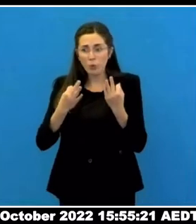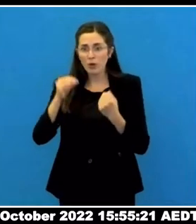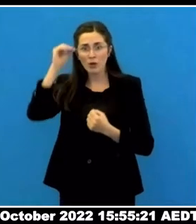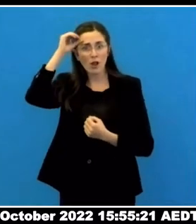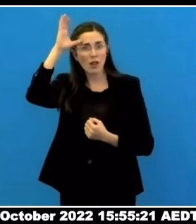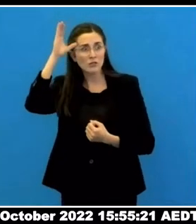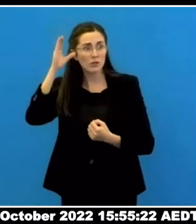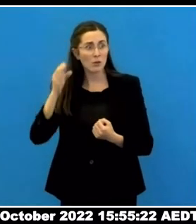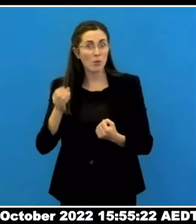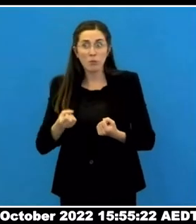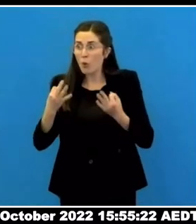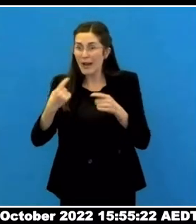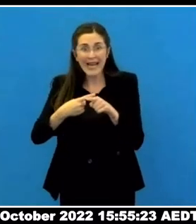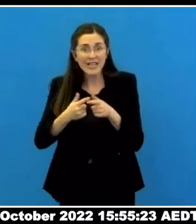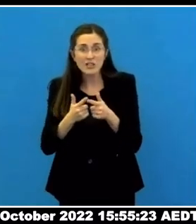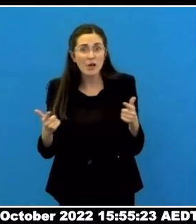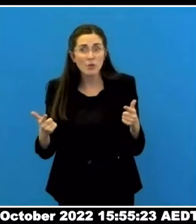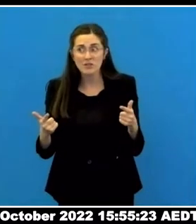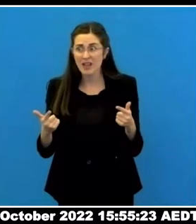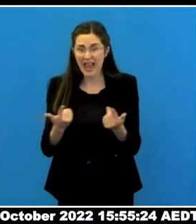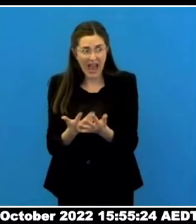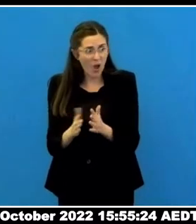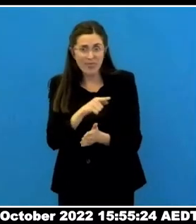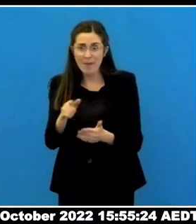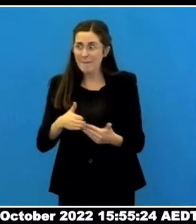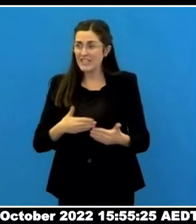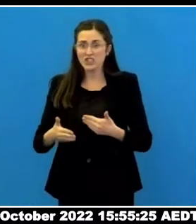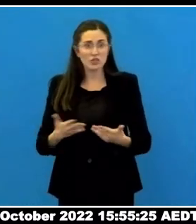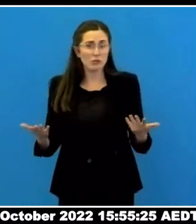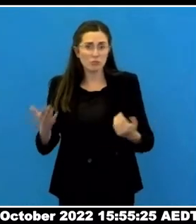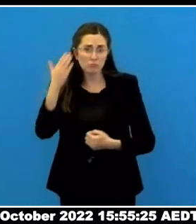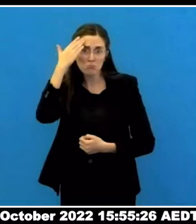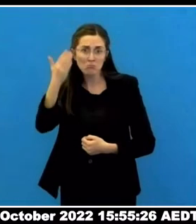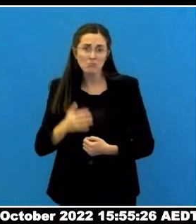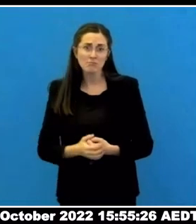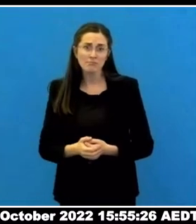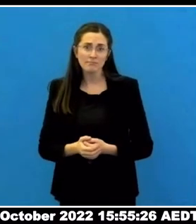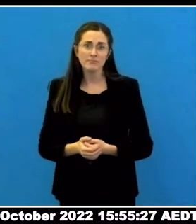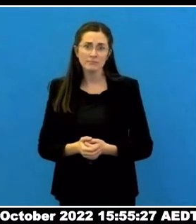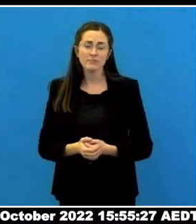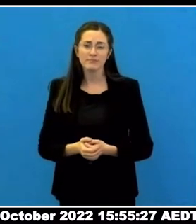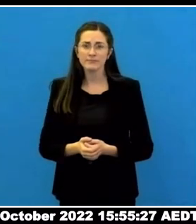How are they going to cope with that? You Eman, you support a lot of families